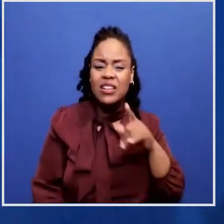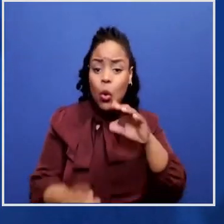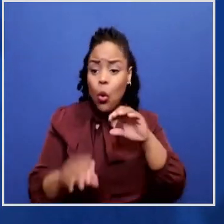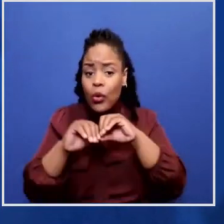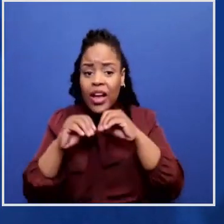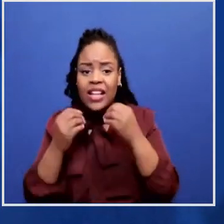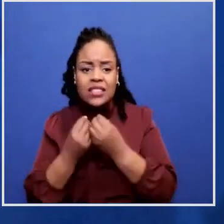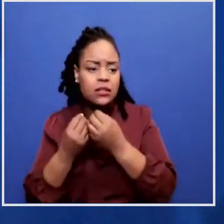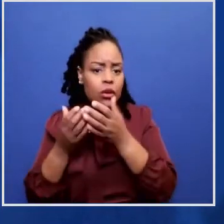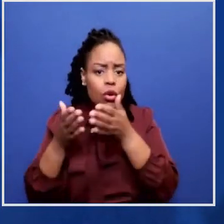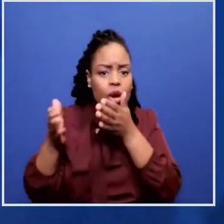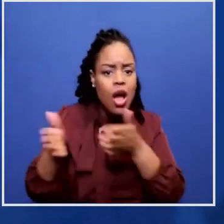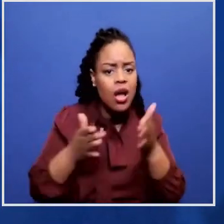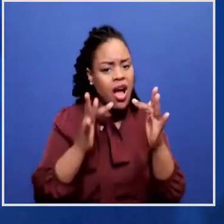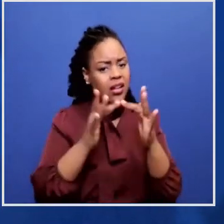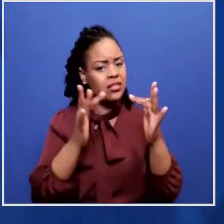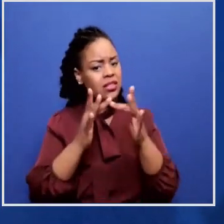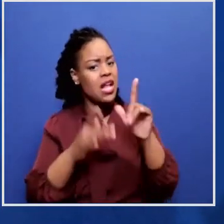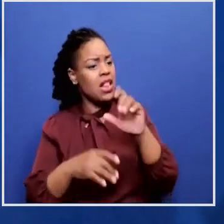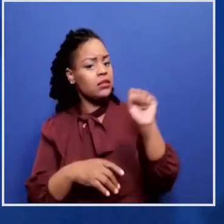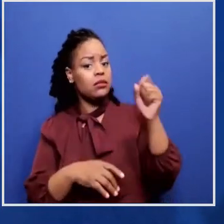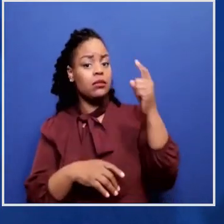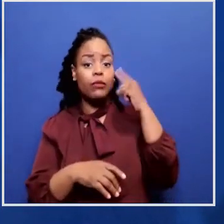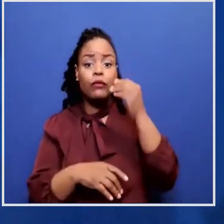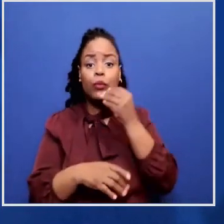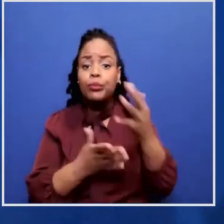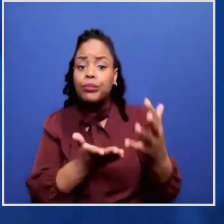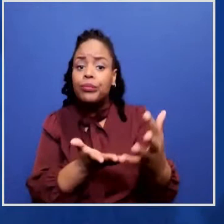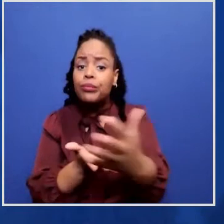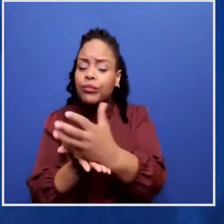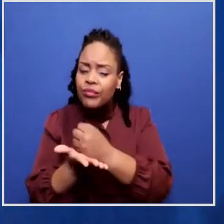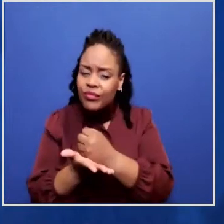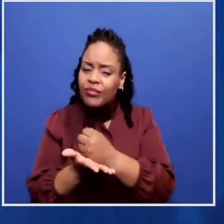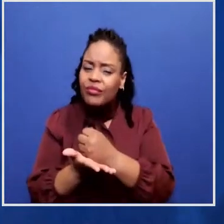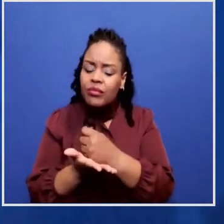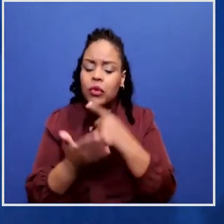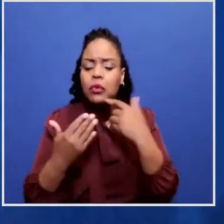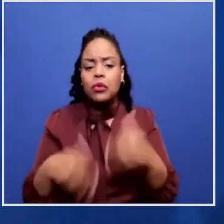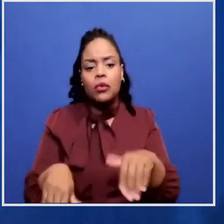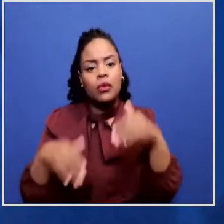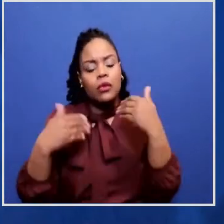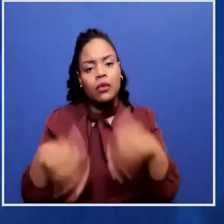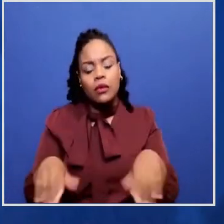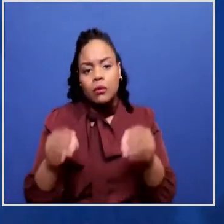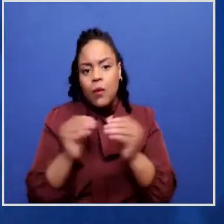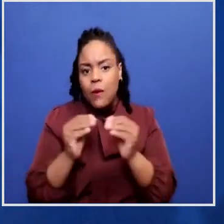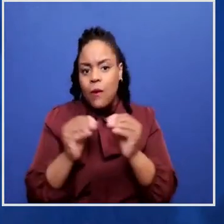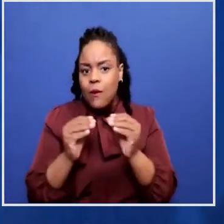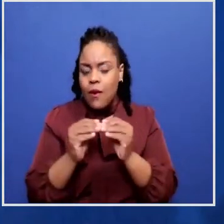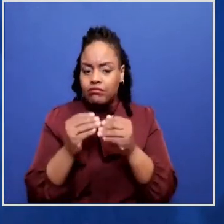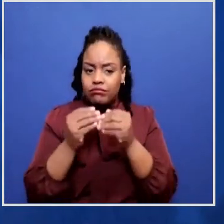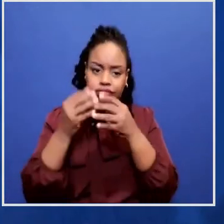ORGANIZE CONTACTLESS FOOD